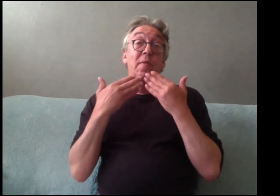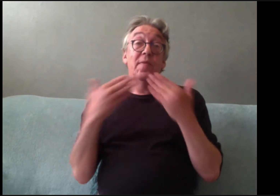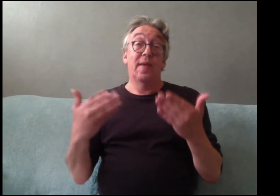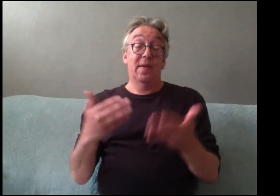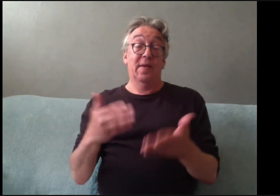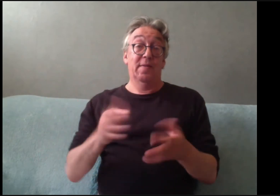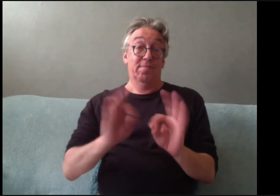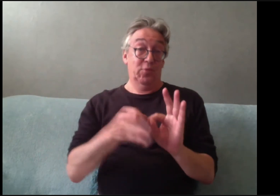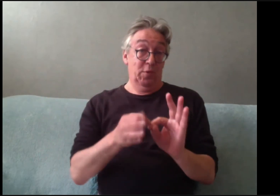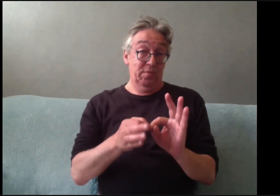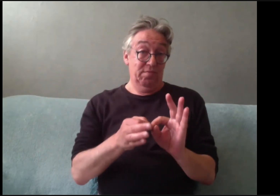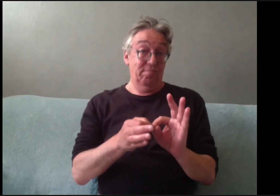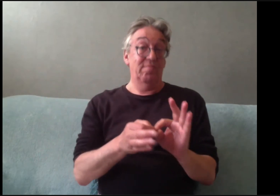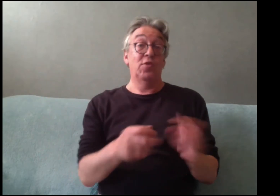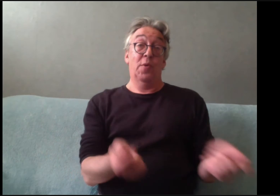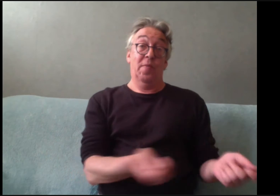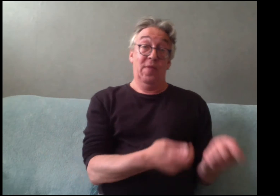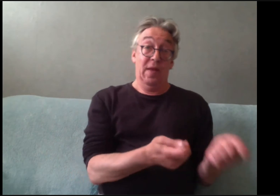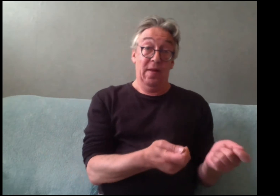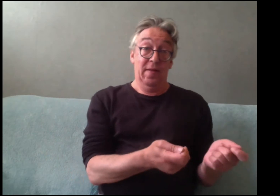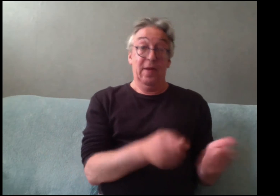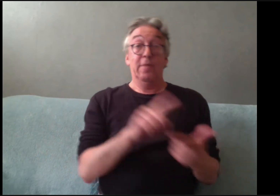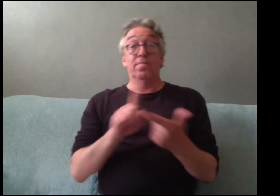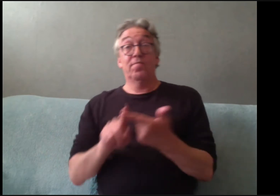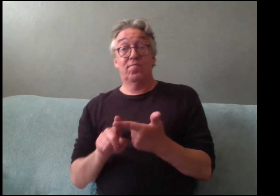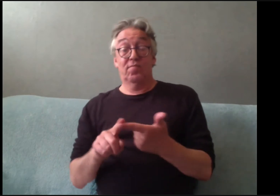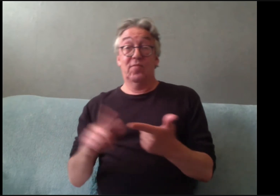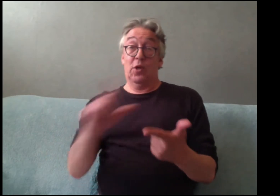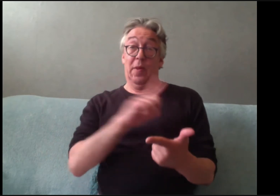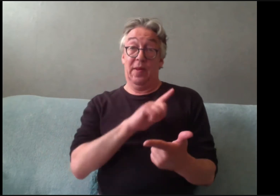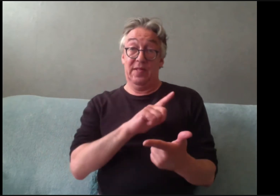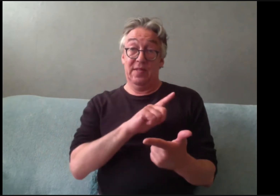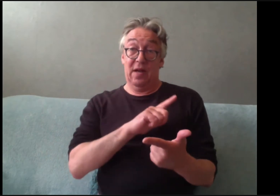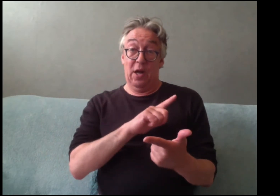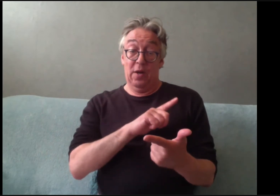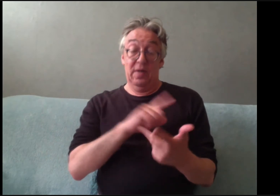our live captioner Kimberly and our speakers for being here today.